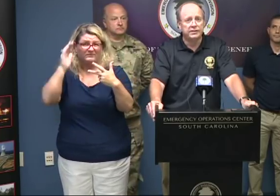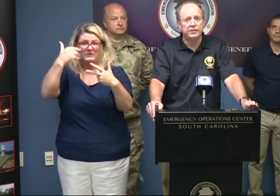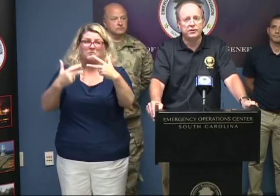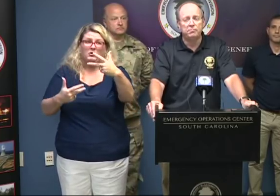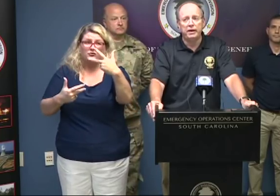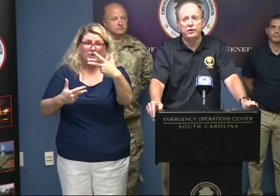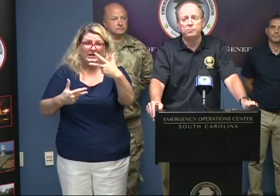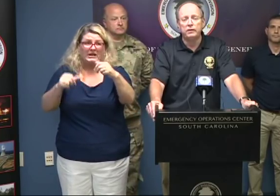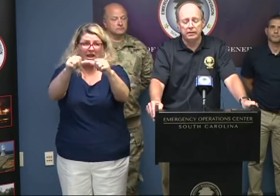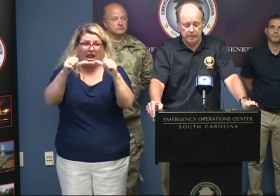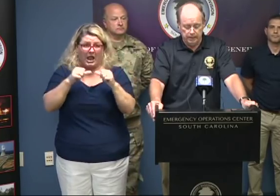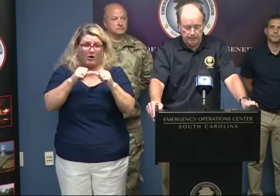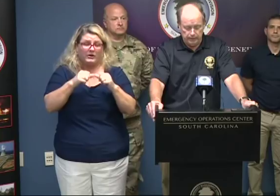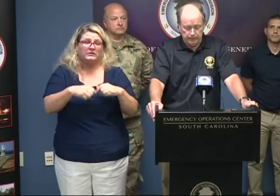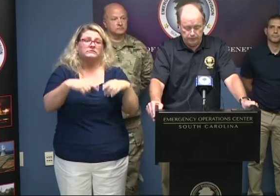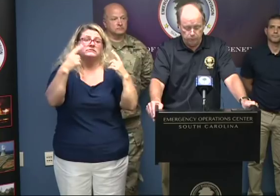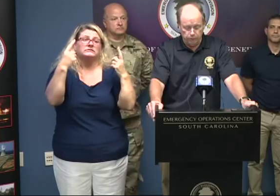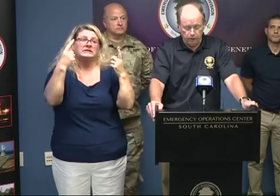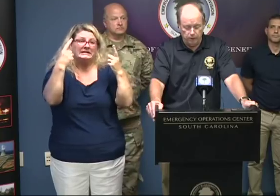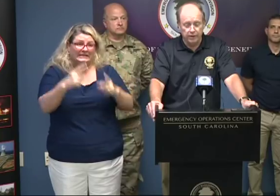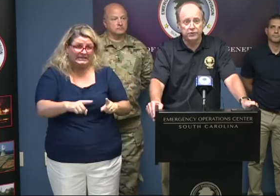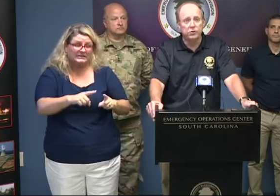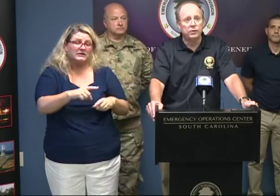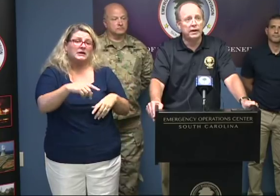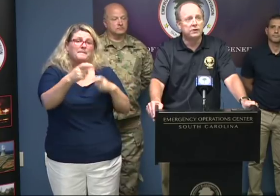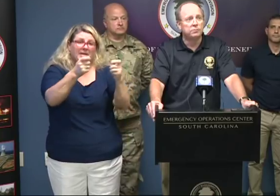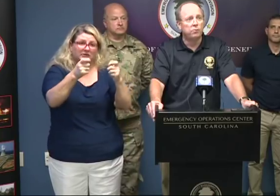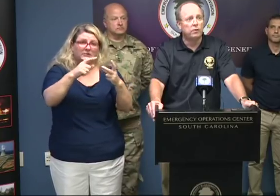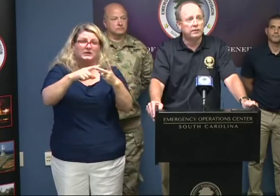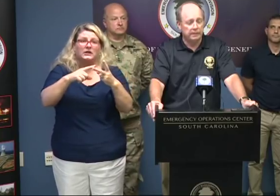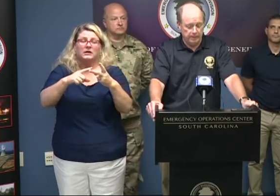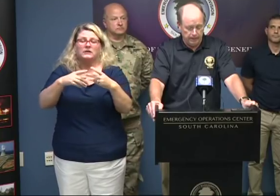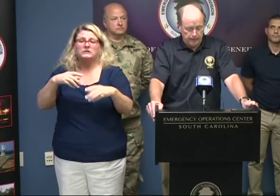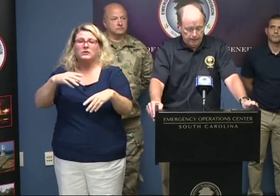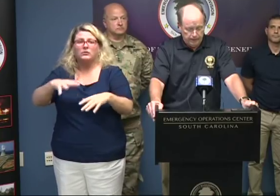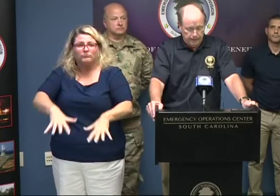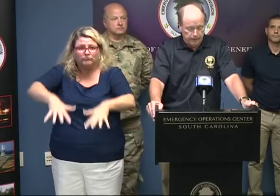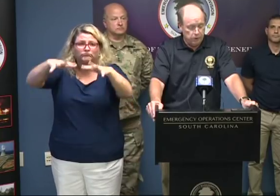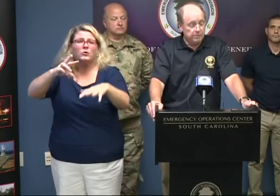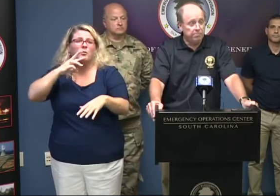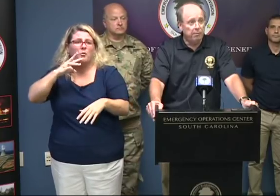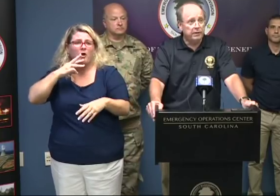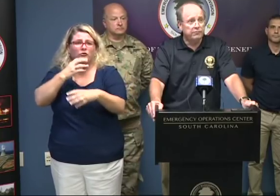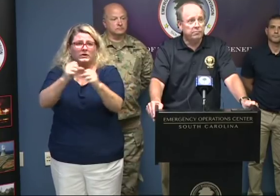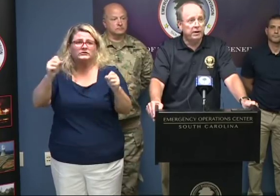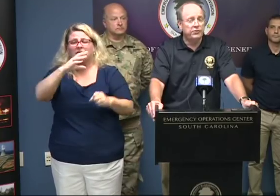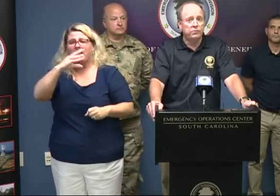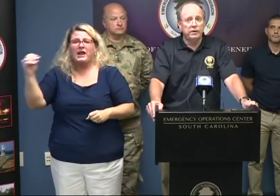And that's incident management, swift water rescue, and air support. In terms of public information,